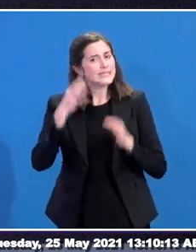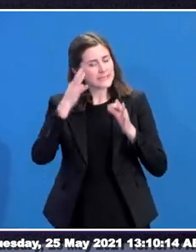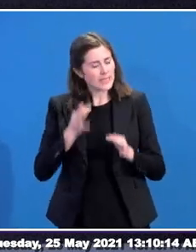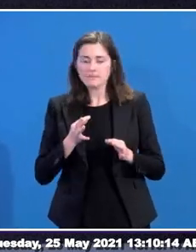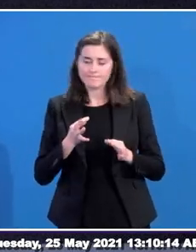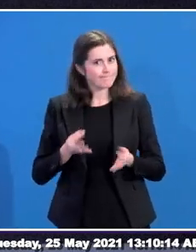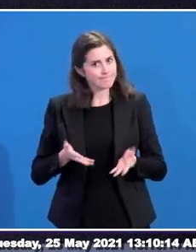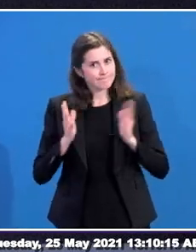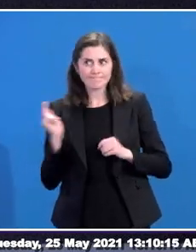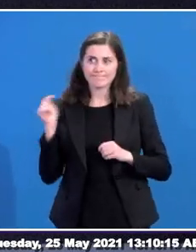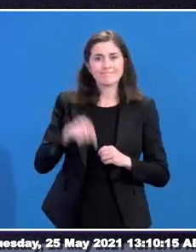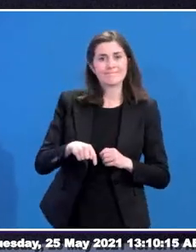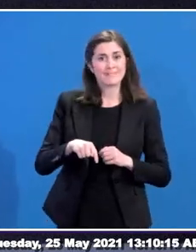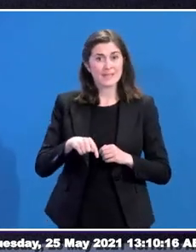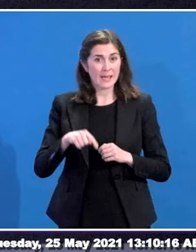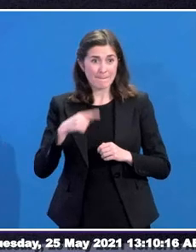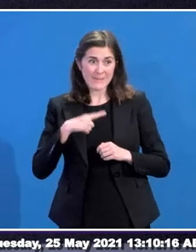I have to speak in Carl's voice.